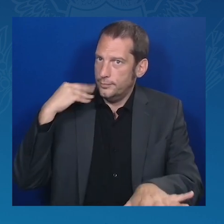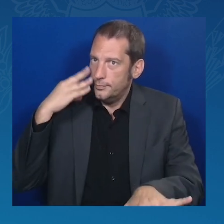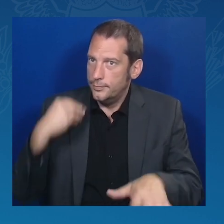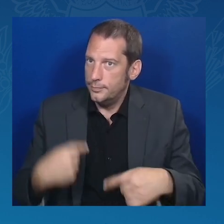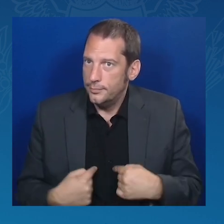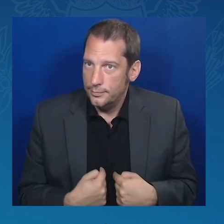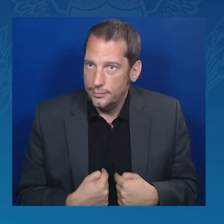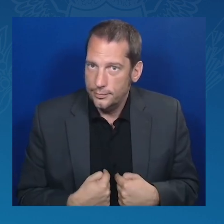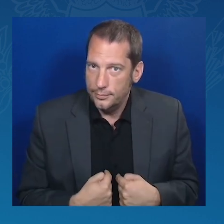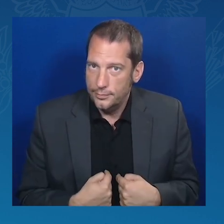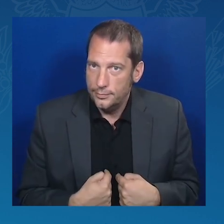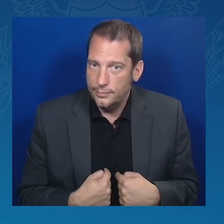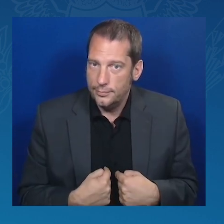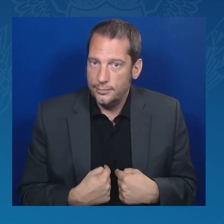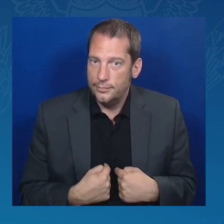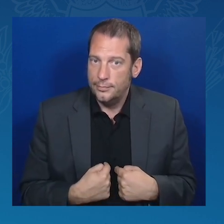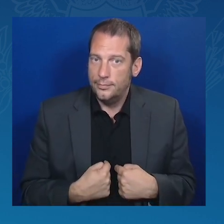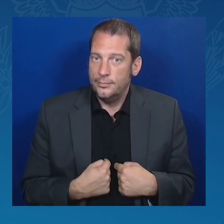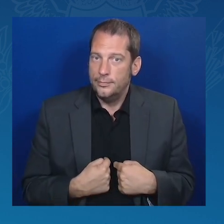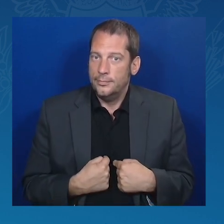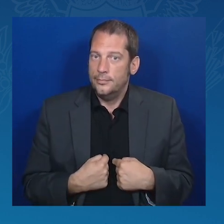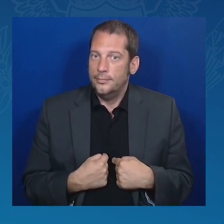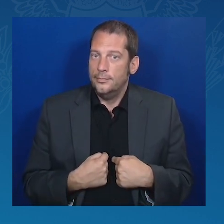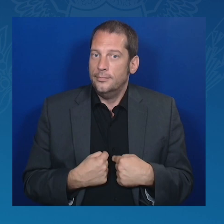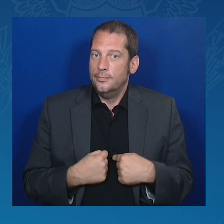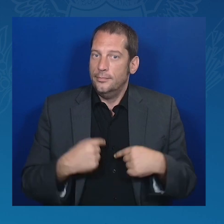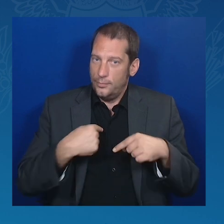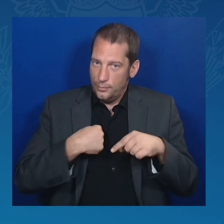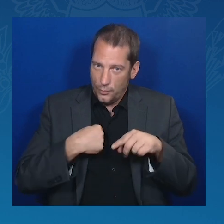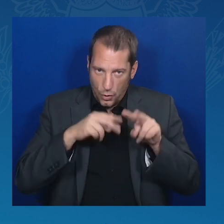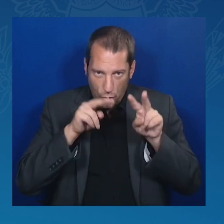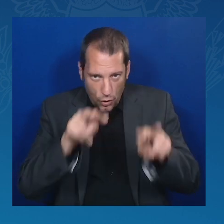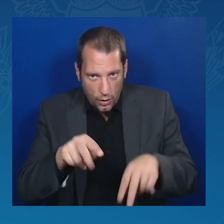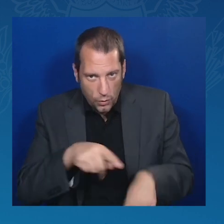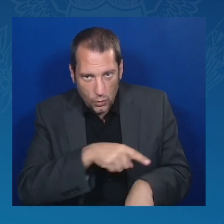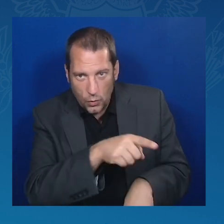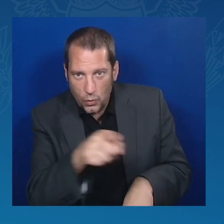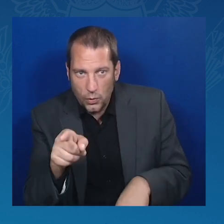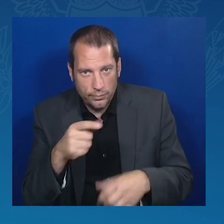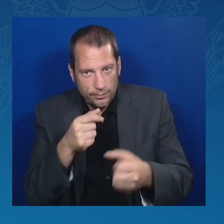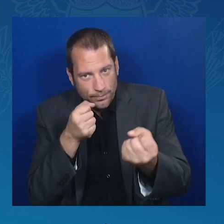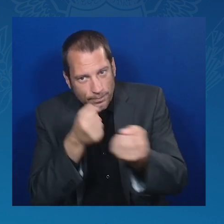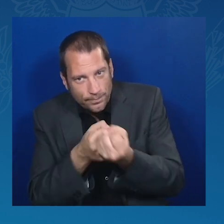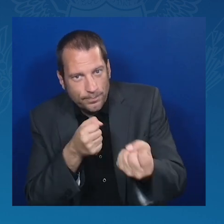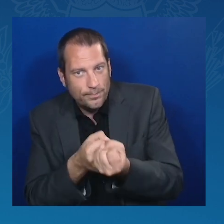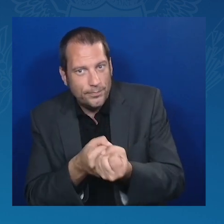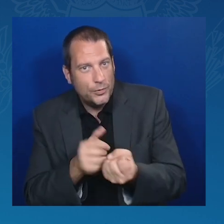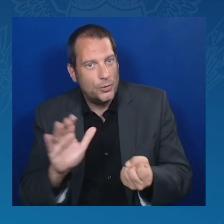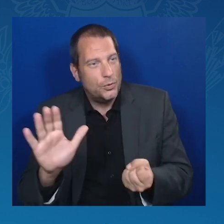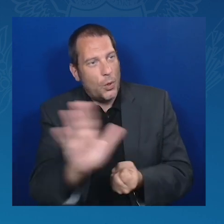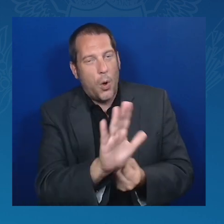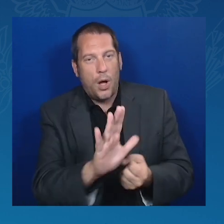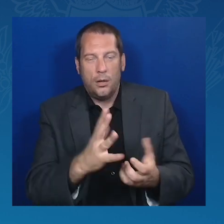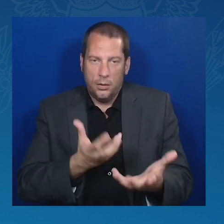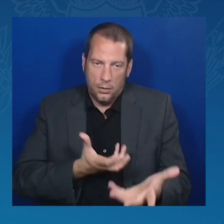So speaking of hope, I mean, let's end it on something positive and and you know what gives you hope for the world? The the road ahead.